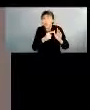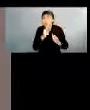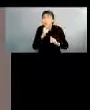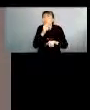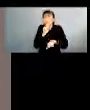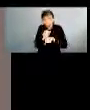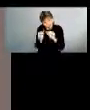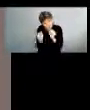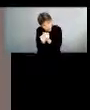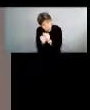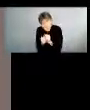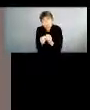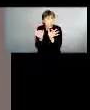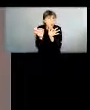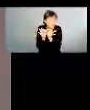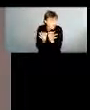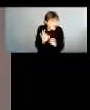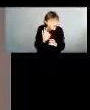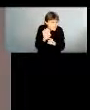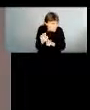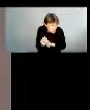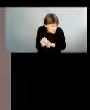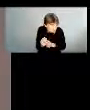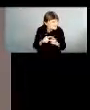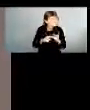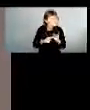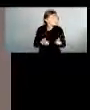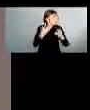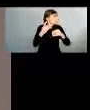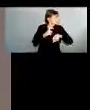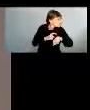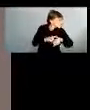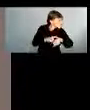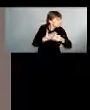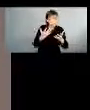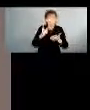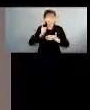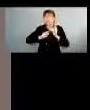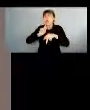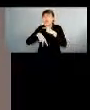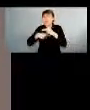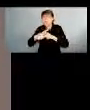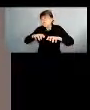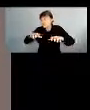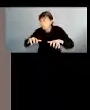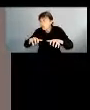will cost, how much time it will take, and what tasks and activities are required.